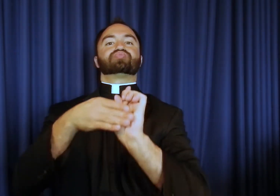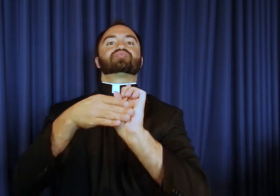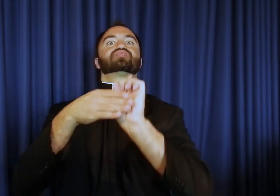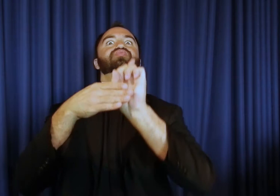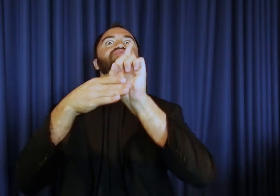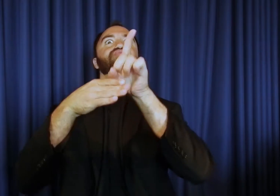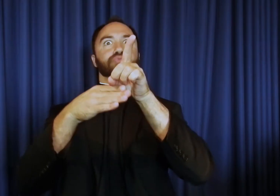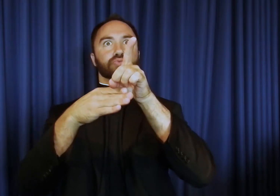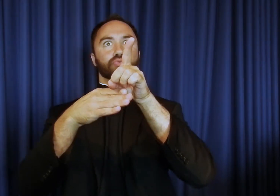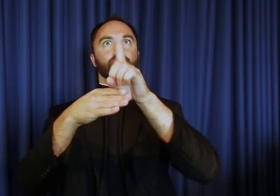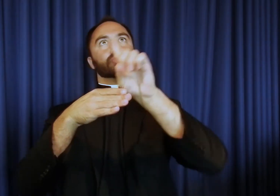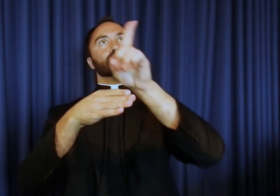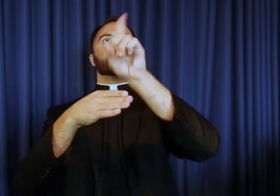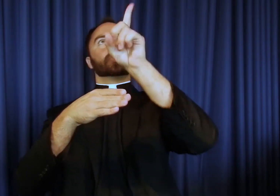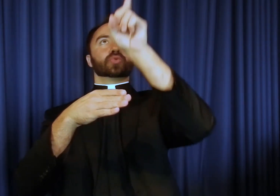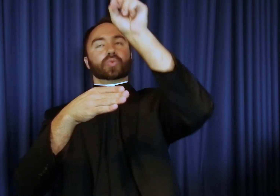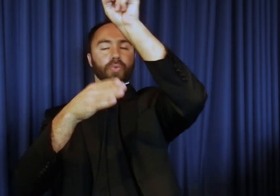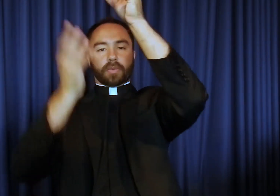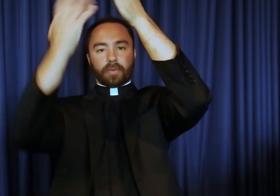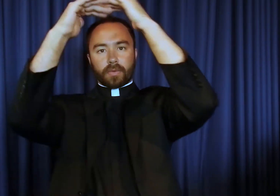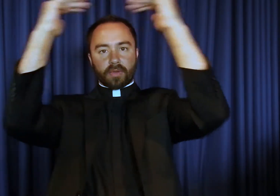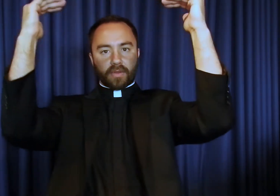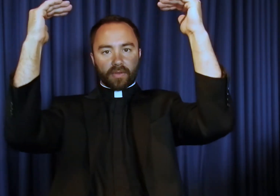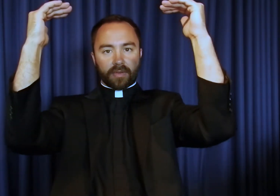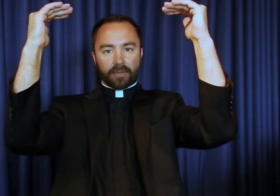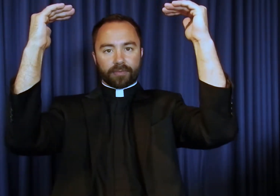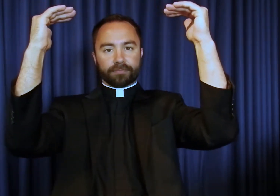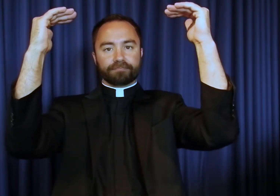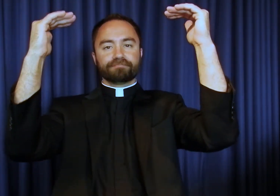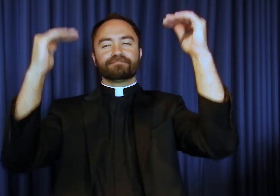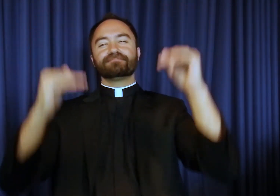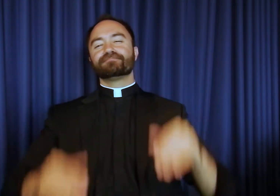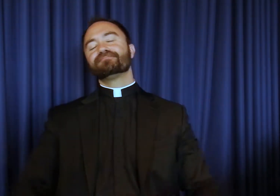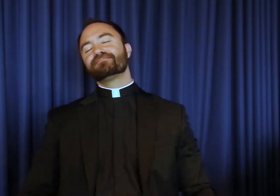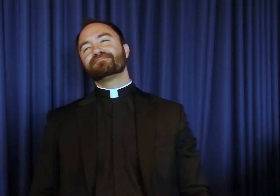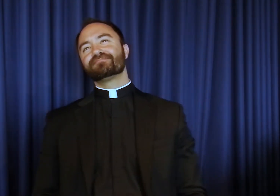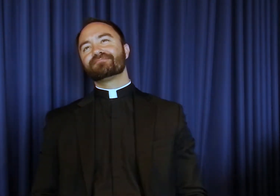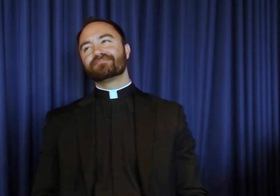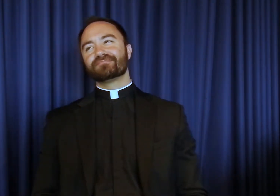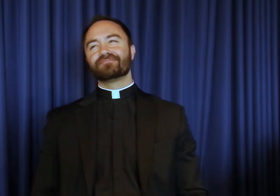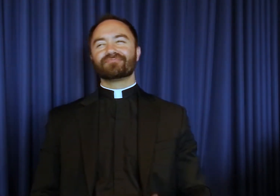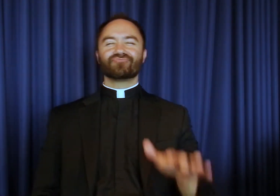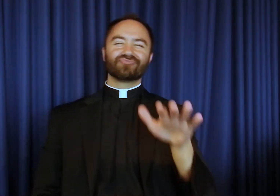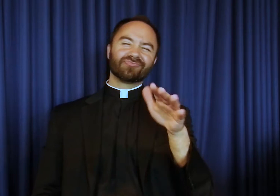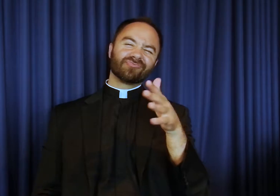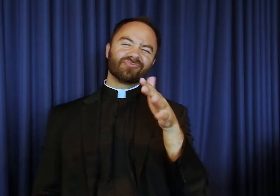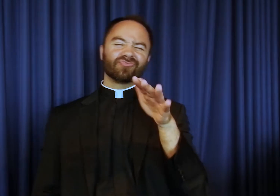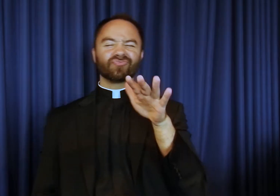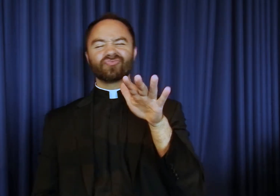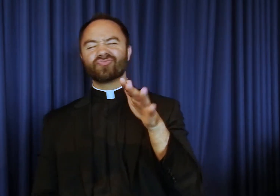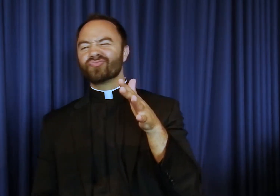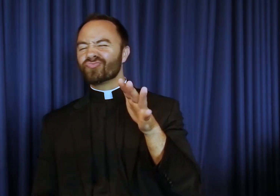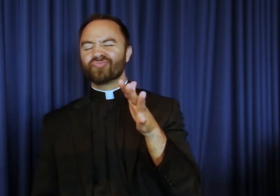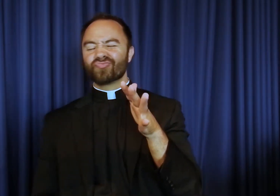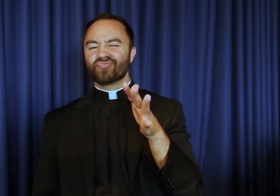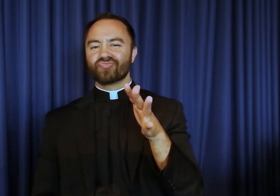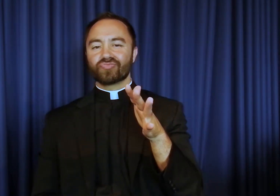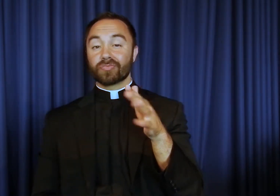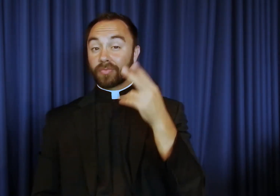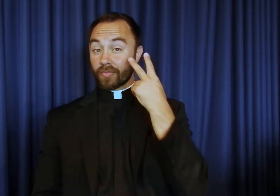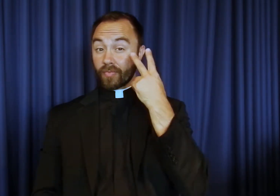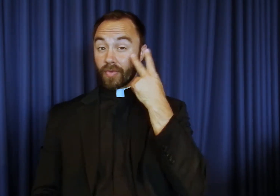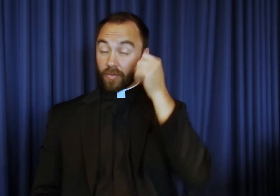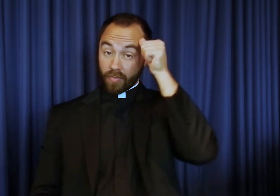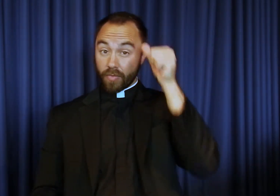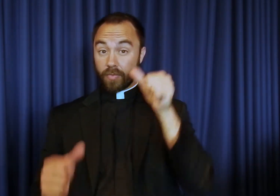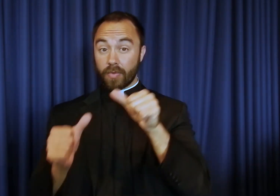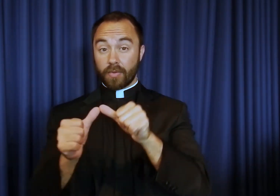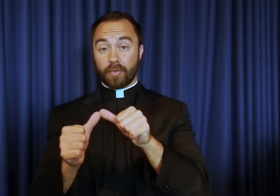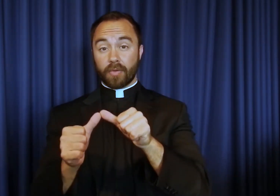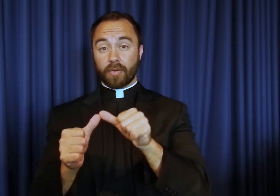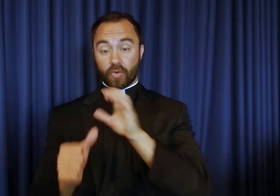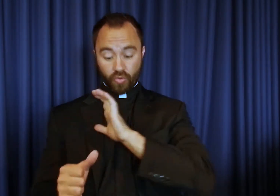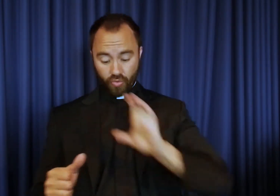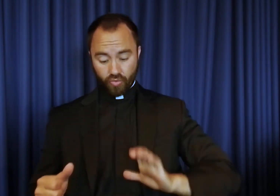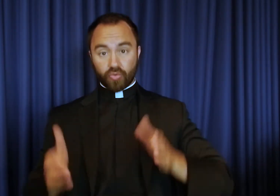soul leaving the body goes up to heaven - Okay sort of but not really hitting it.